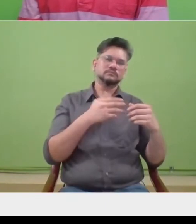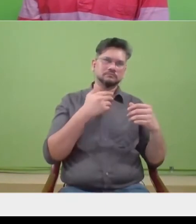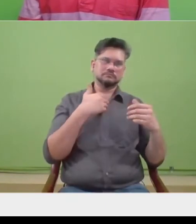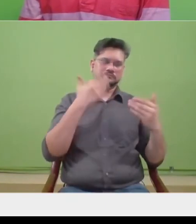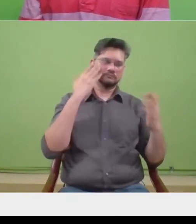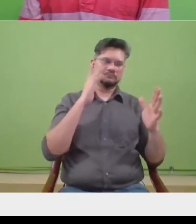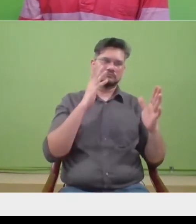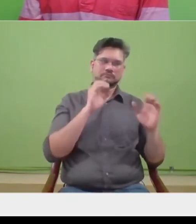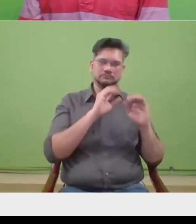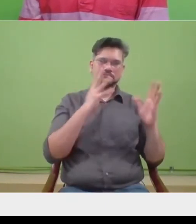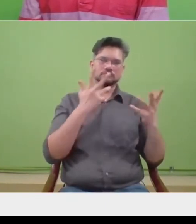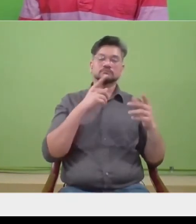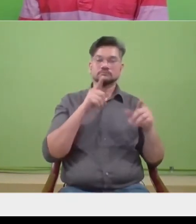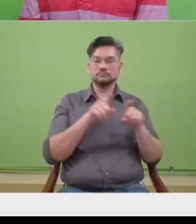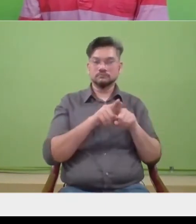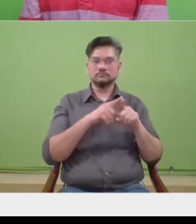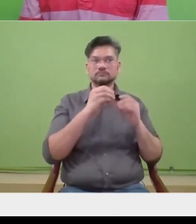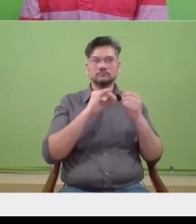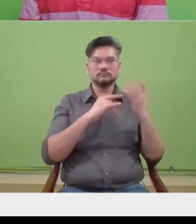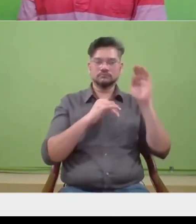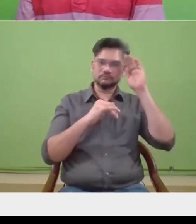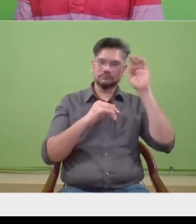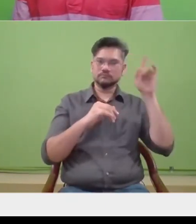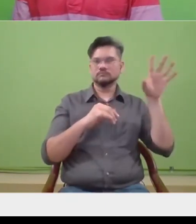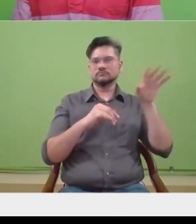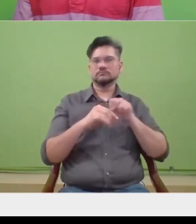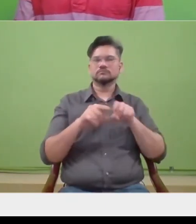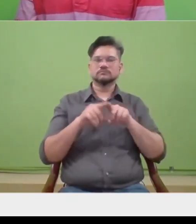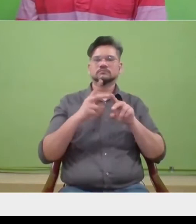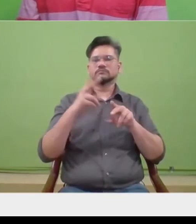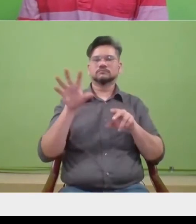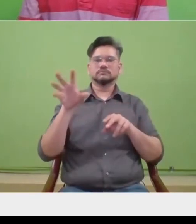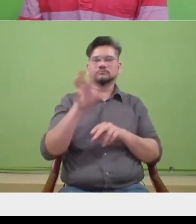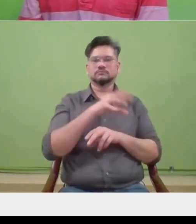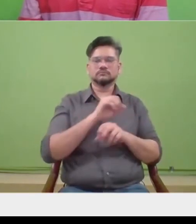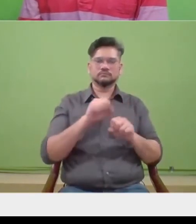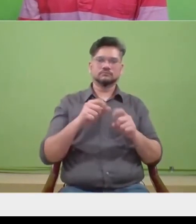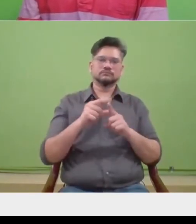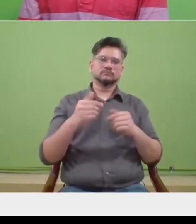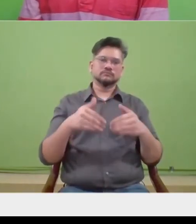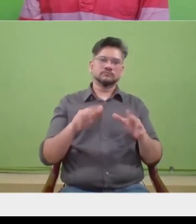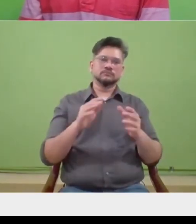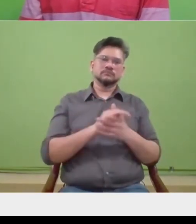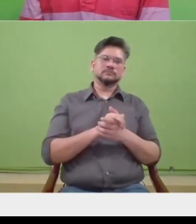is inspirational for other you know countries ( Nita also you know another another issue I mean